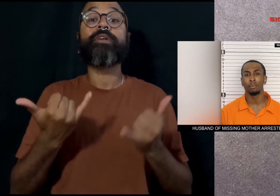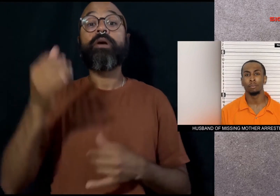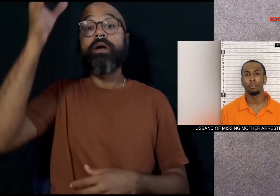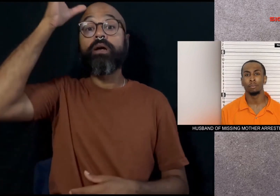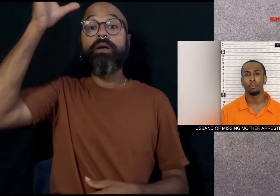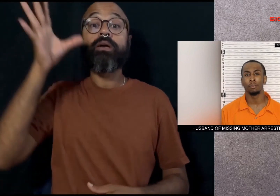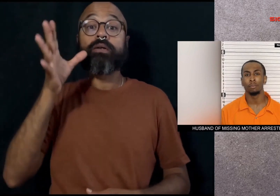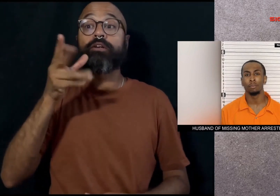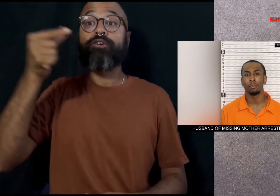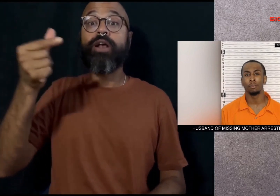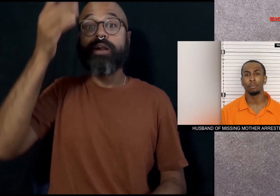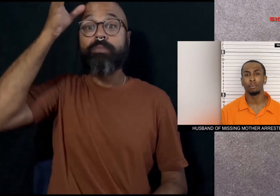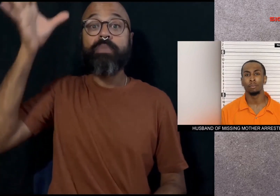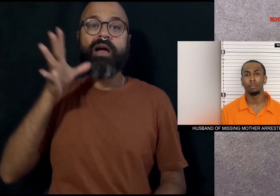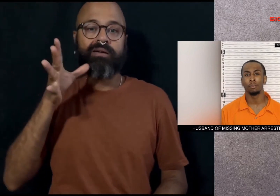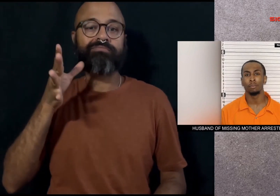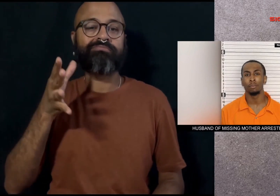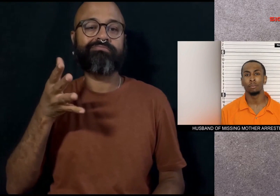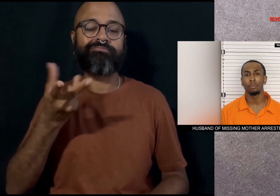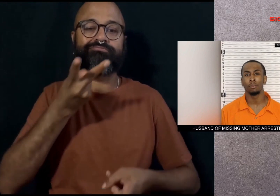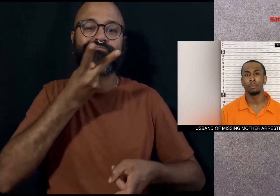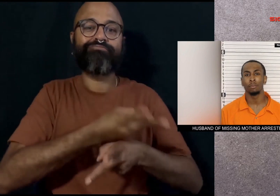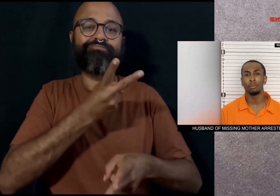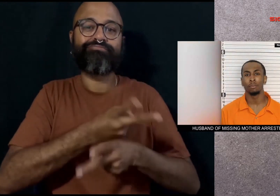Grandparents are now caring for Roberson's four children.